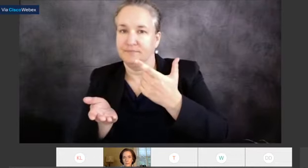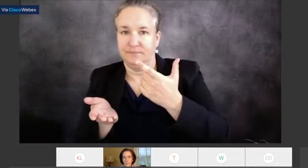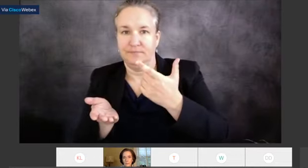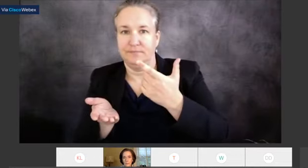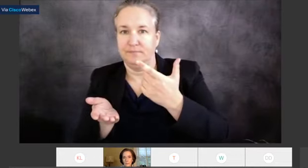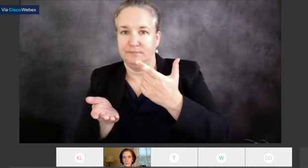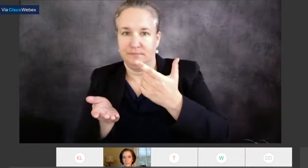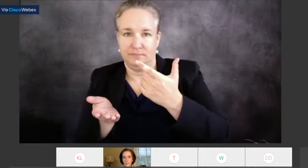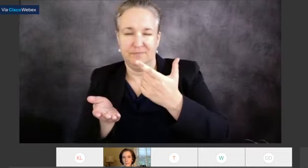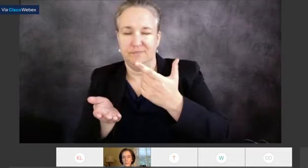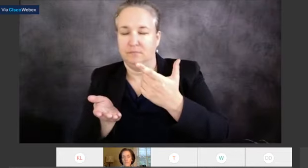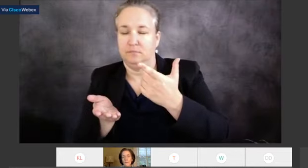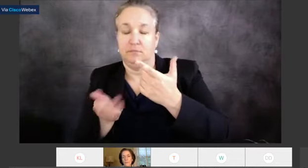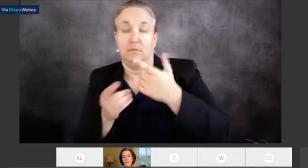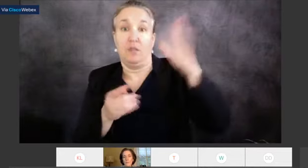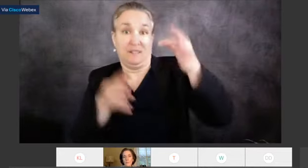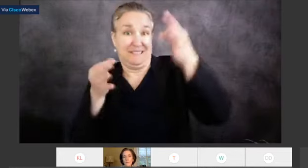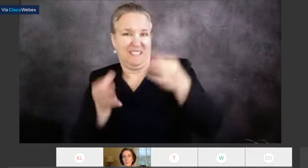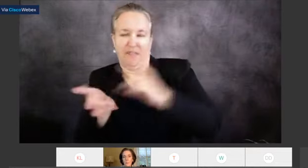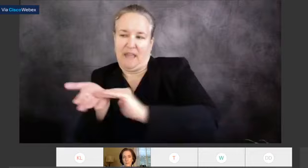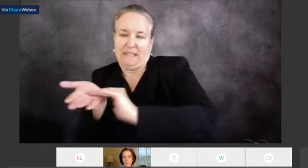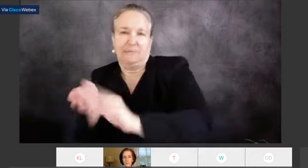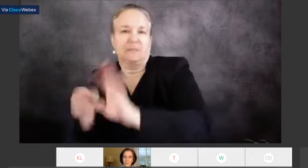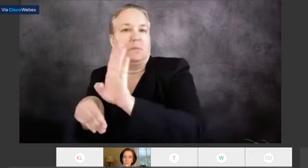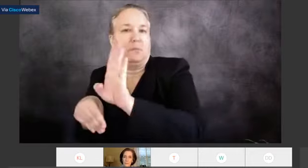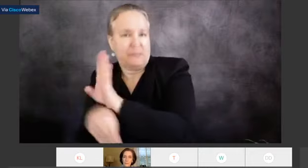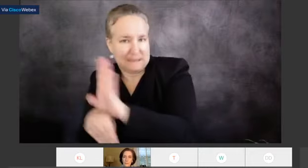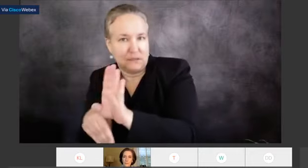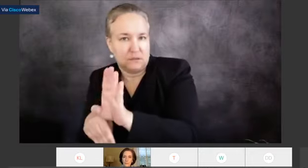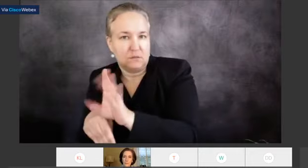its determination any of the business of the orders affecting businesses